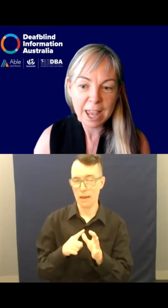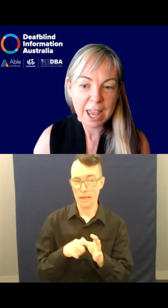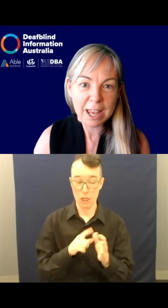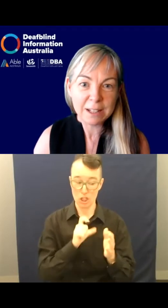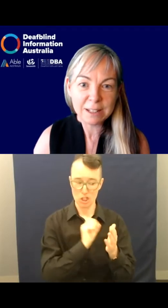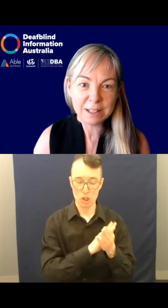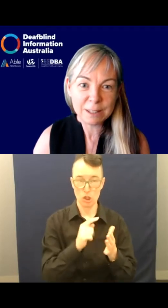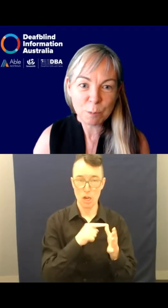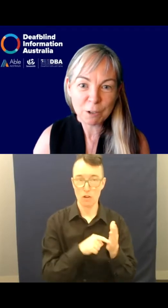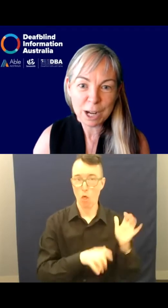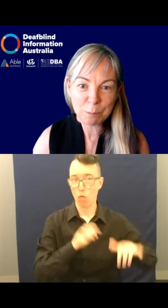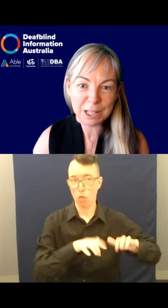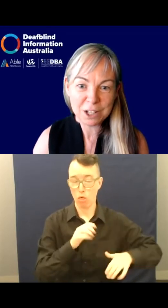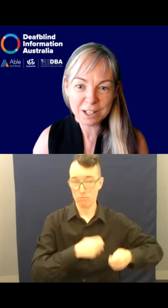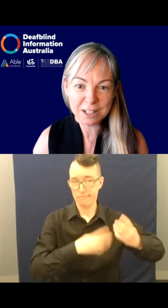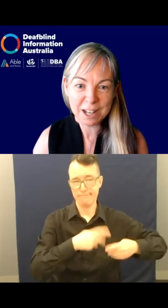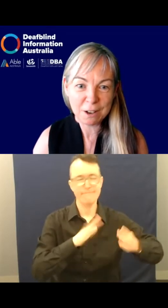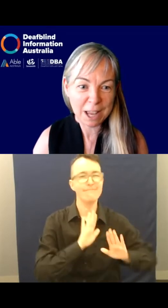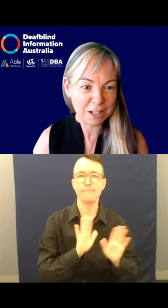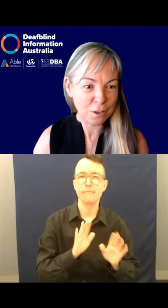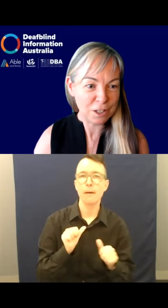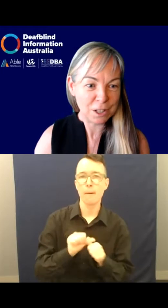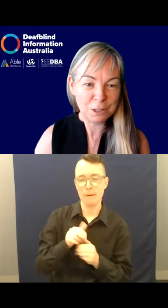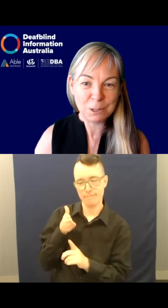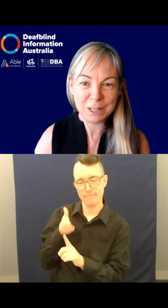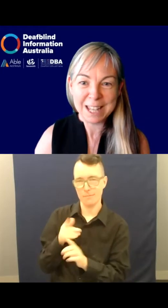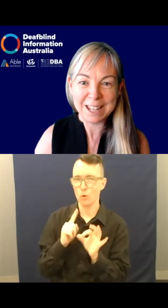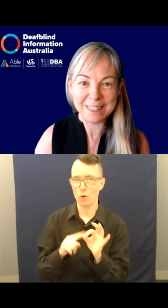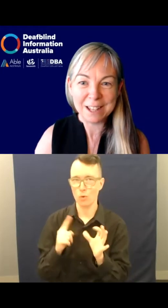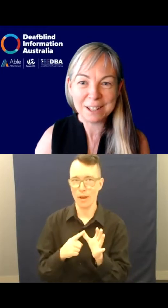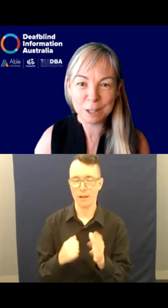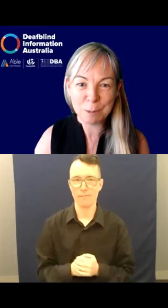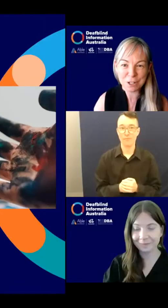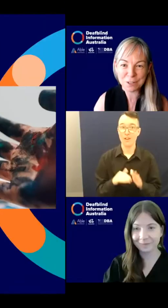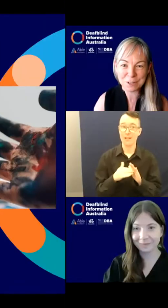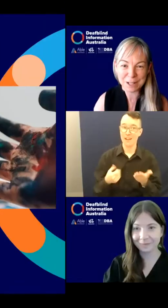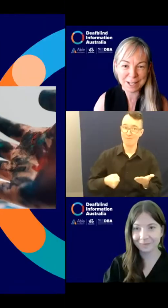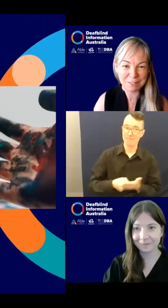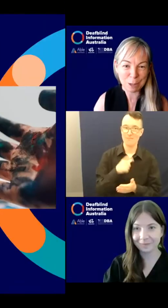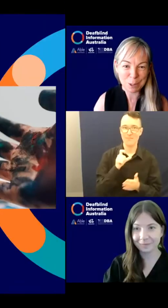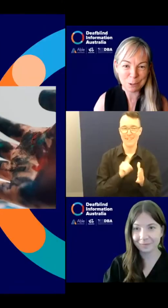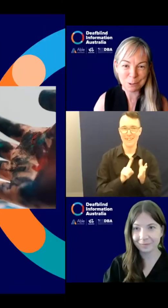And it's my great pleasure to now hand over to you Claire. Thank you so much for giving up your